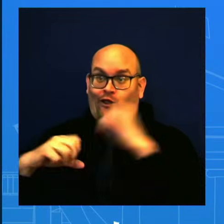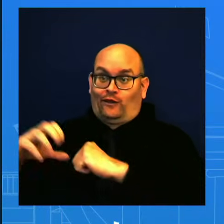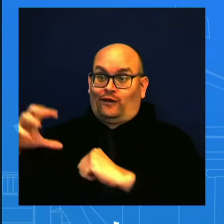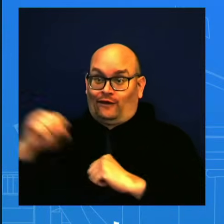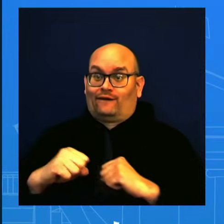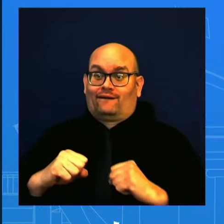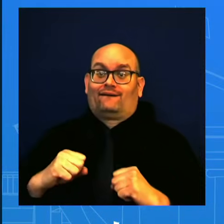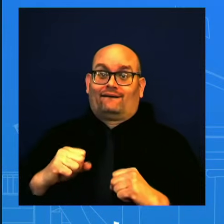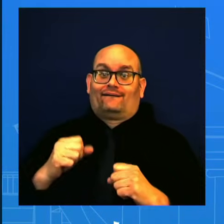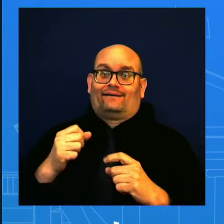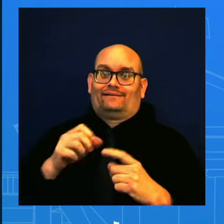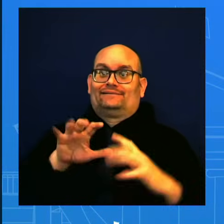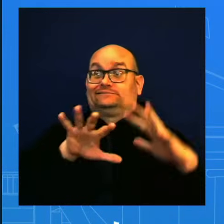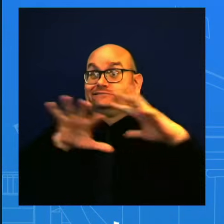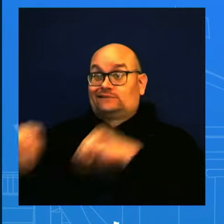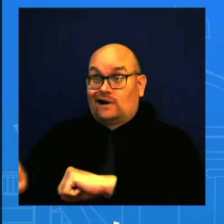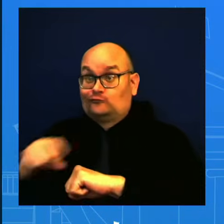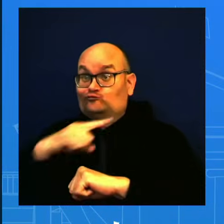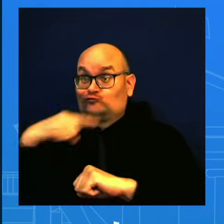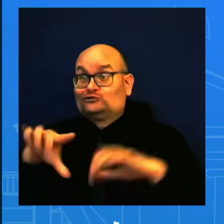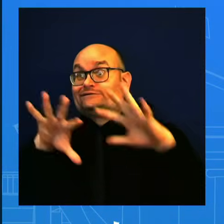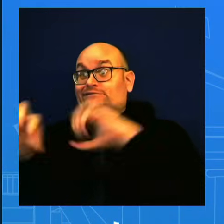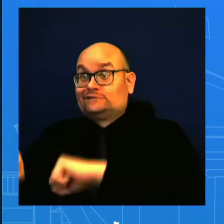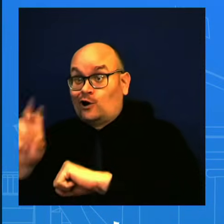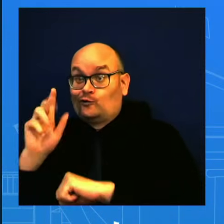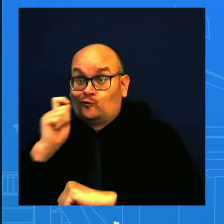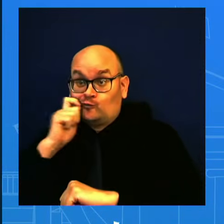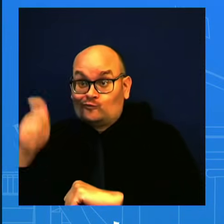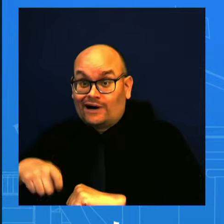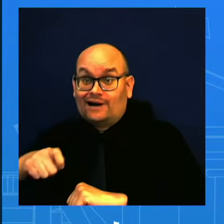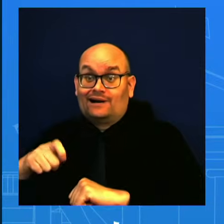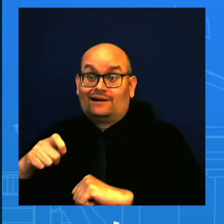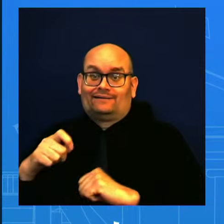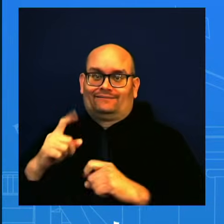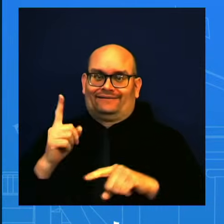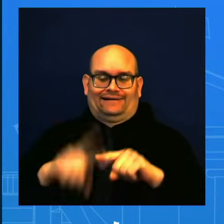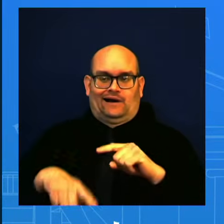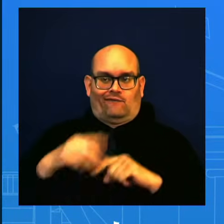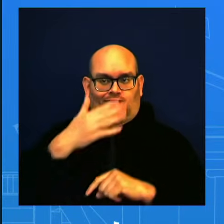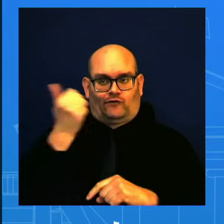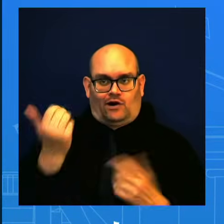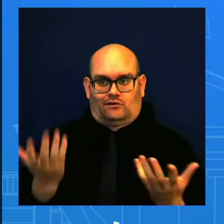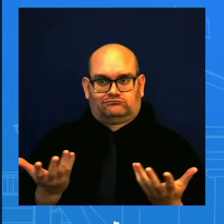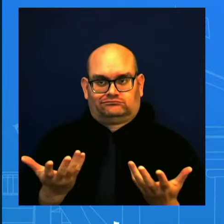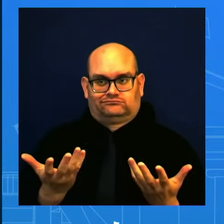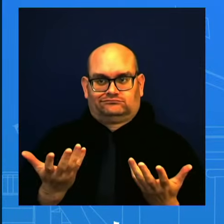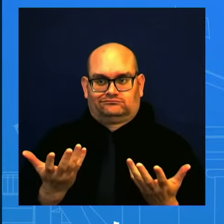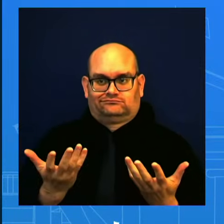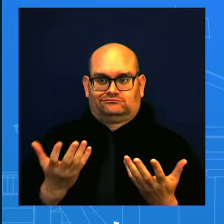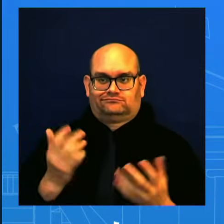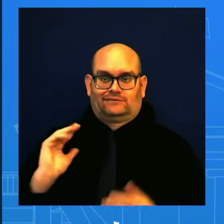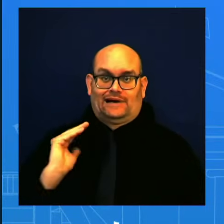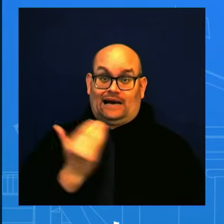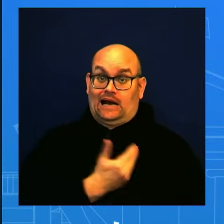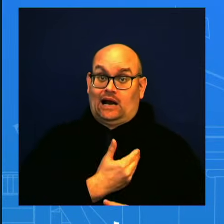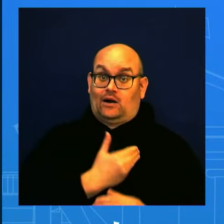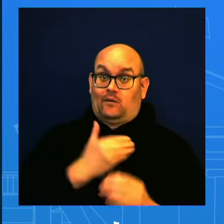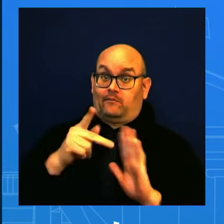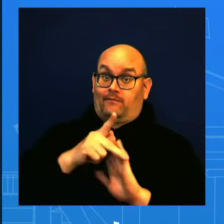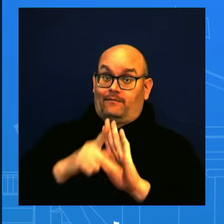And he put out his statement, and I'll leave it as that. And we will have more -- the campaign will have more to share on what his -- The Press: Yeah, but is -- is it -- Ms. Jean-Pierre: -- his political events